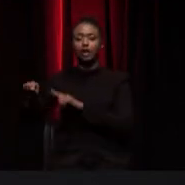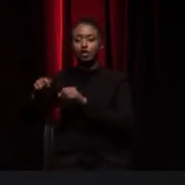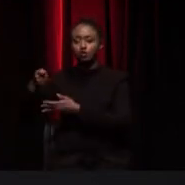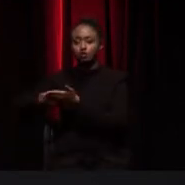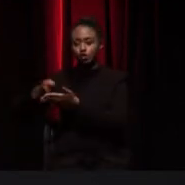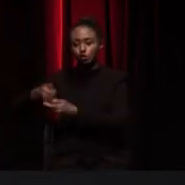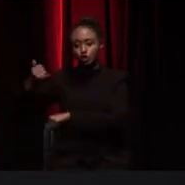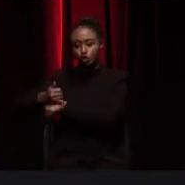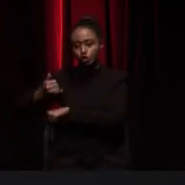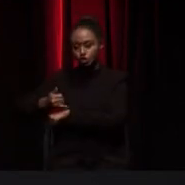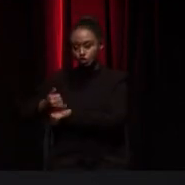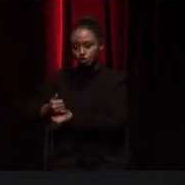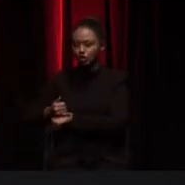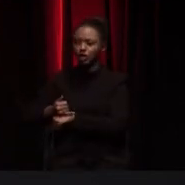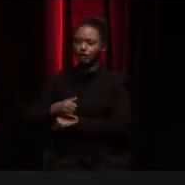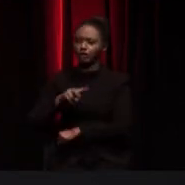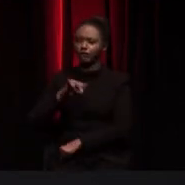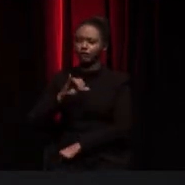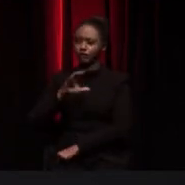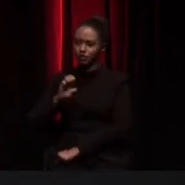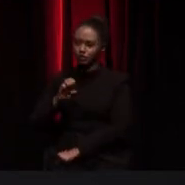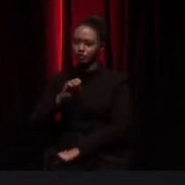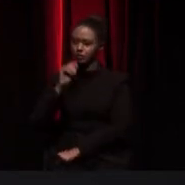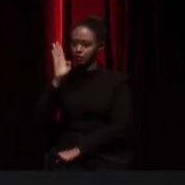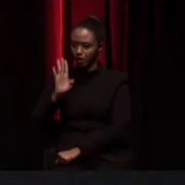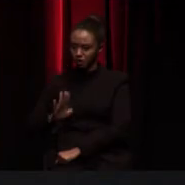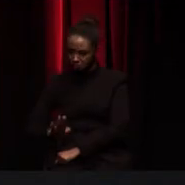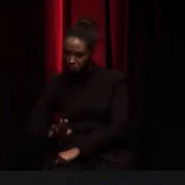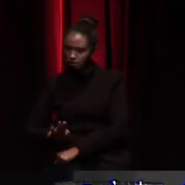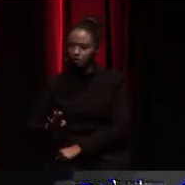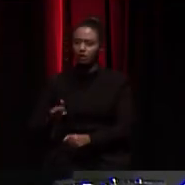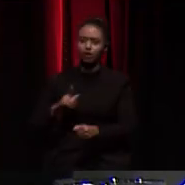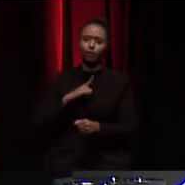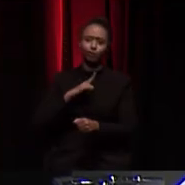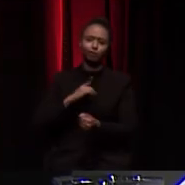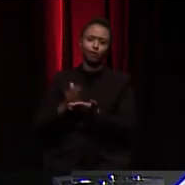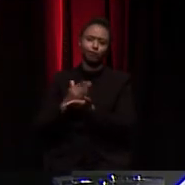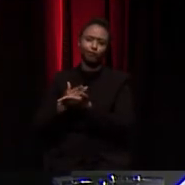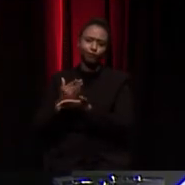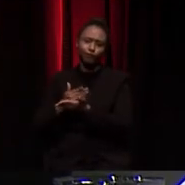He worked for press organs such as Simples, Rolling Stone and Folha magazines.